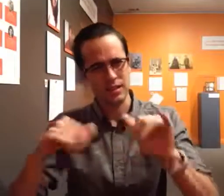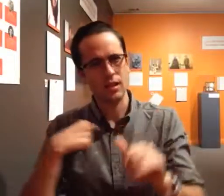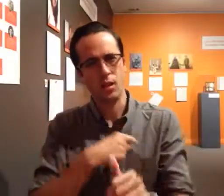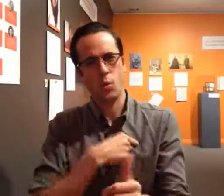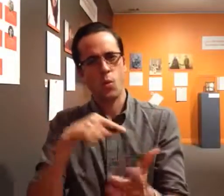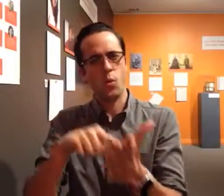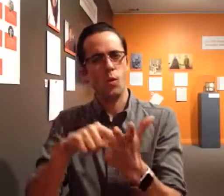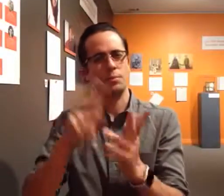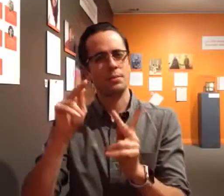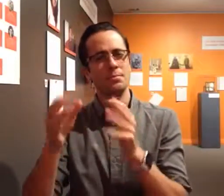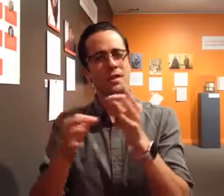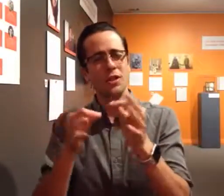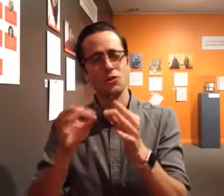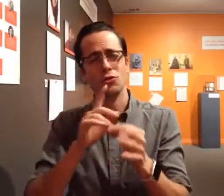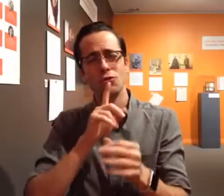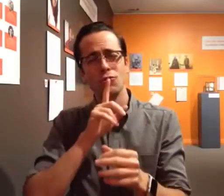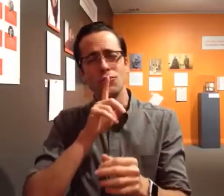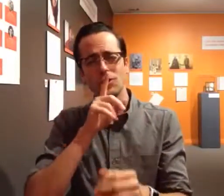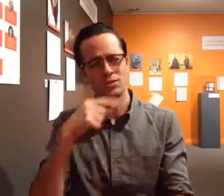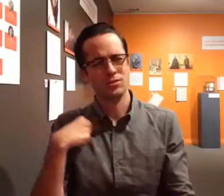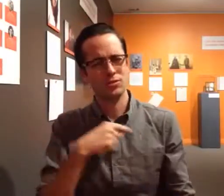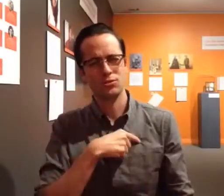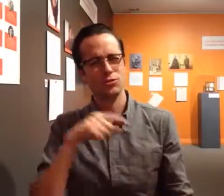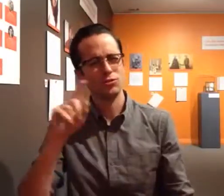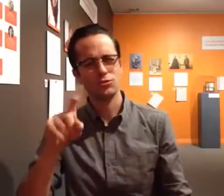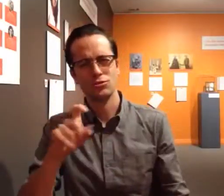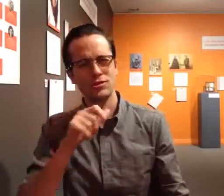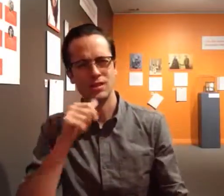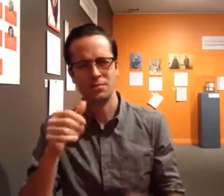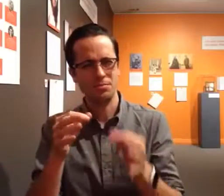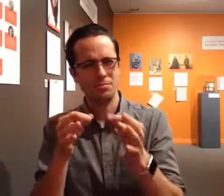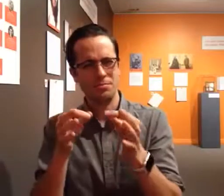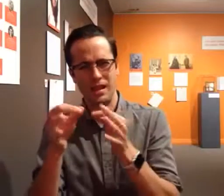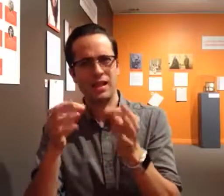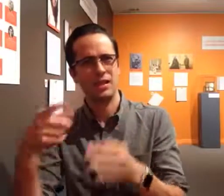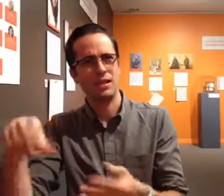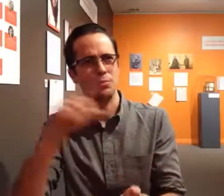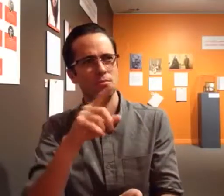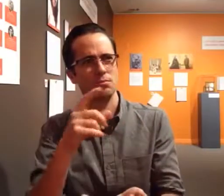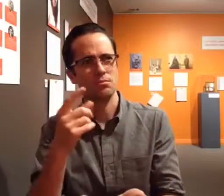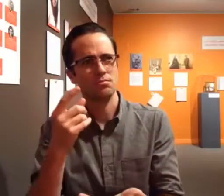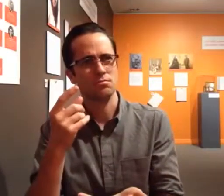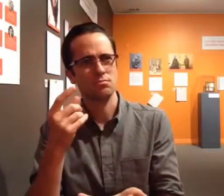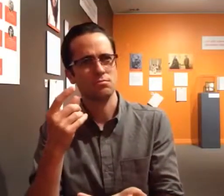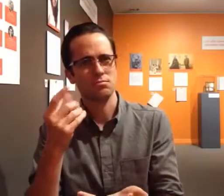we still owe people explanations while it shouldn’t be our job to explain to them